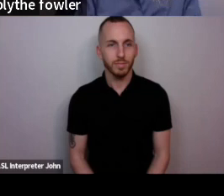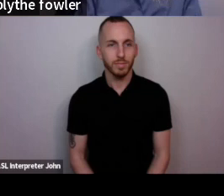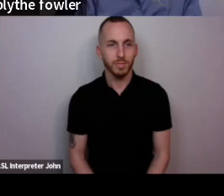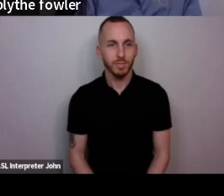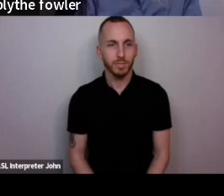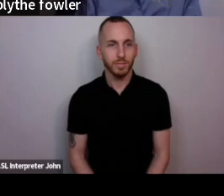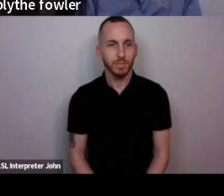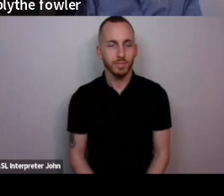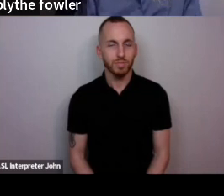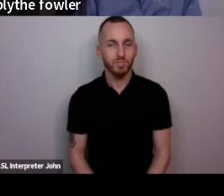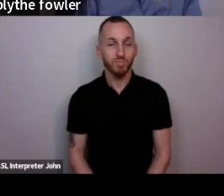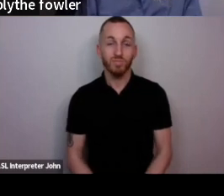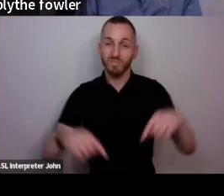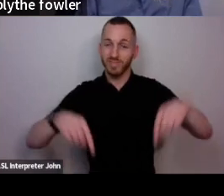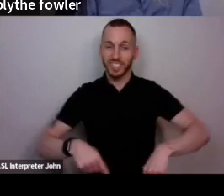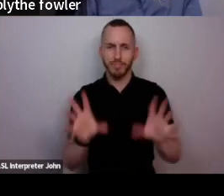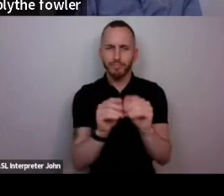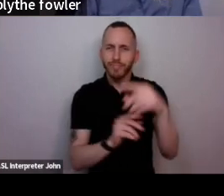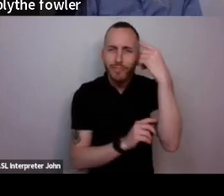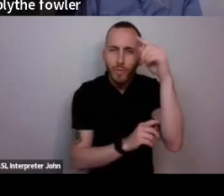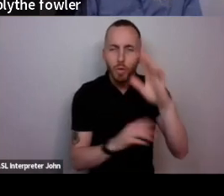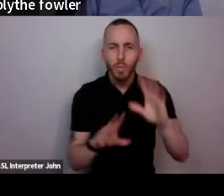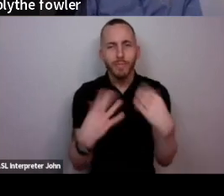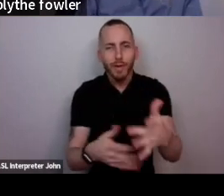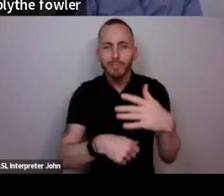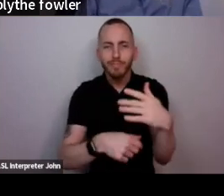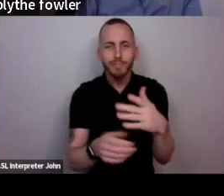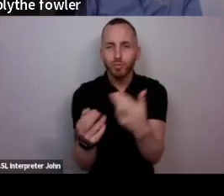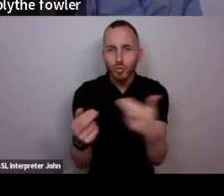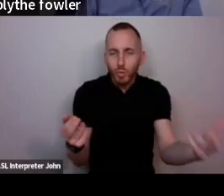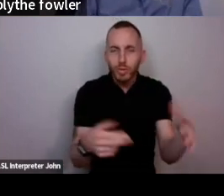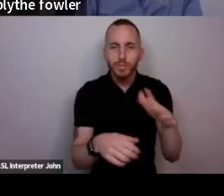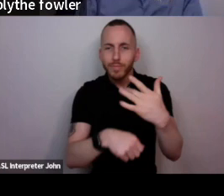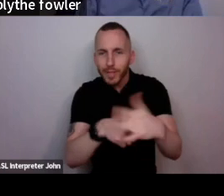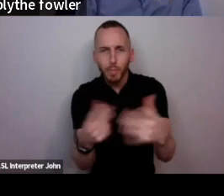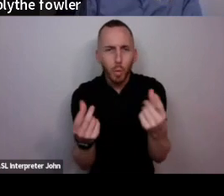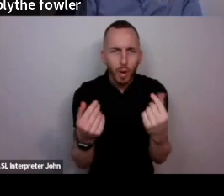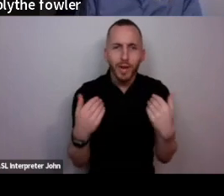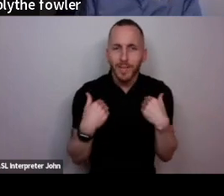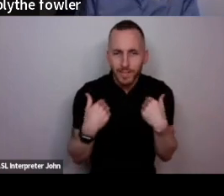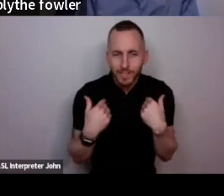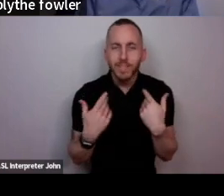and Disaster Spiritual Care Guidelines to inform and orient our audience